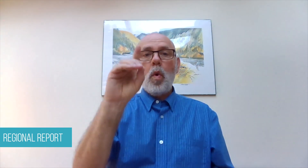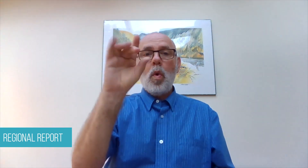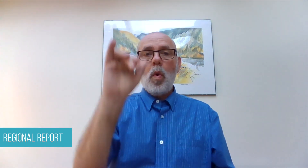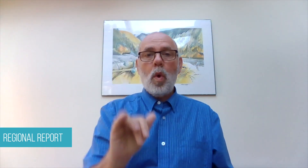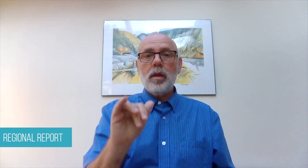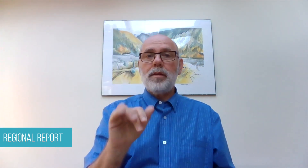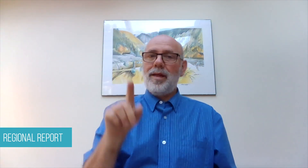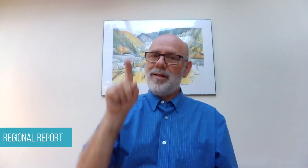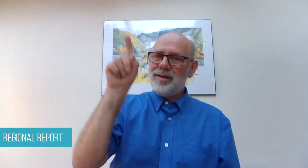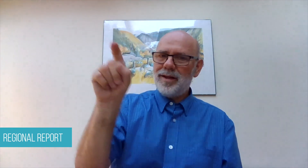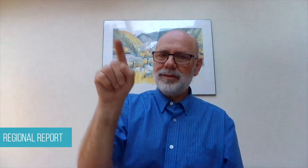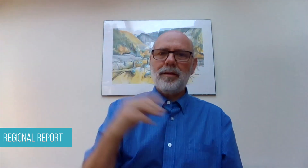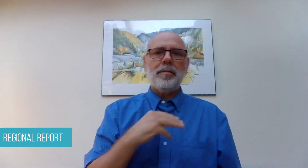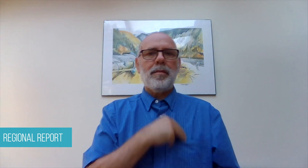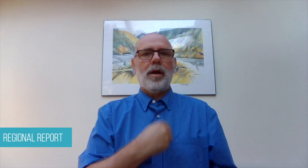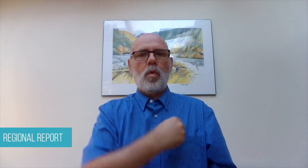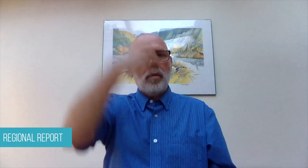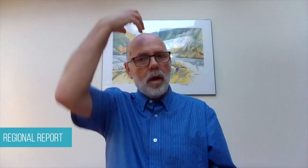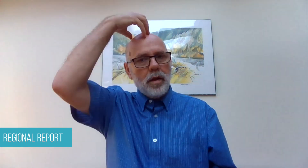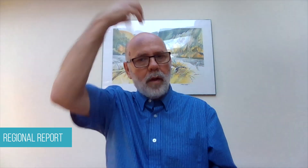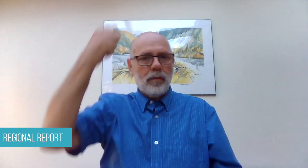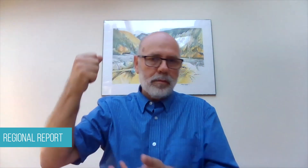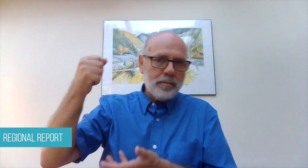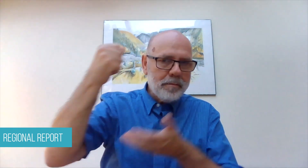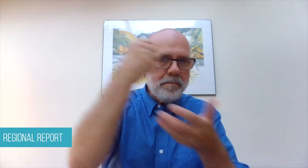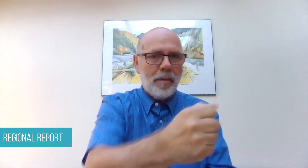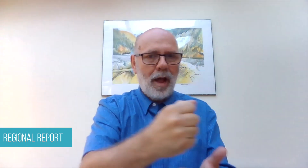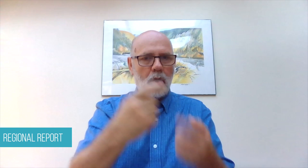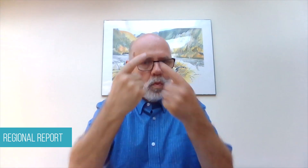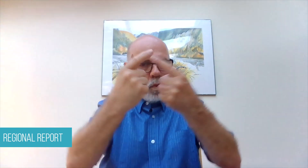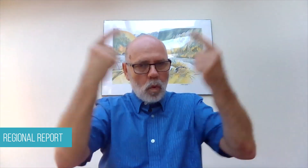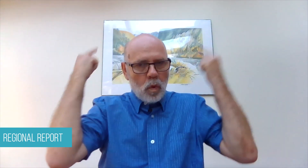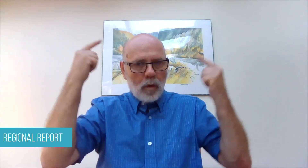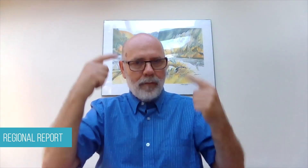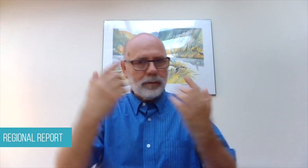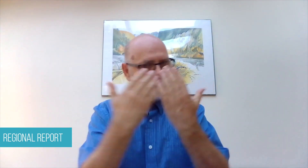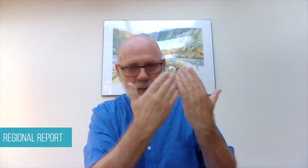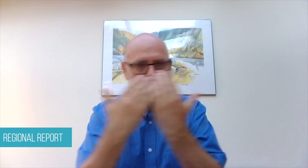so he could study at Gallaudet. The Manitoba government